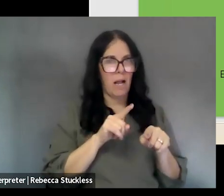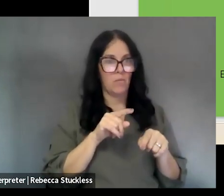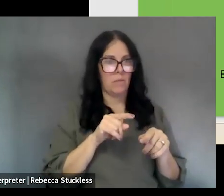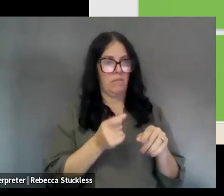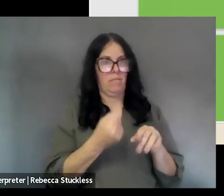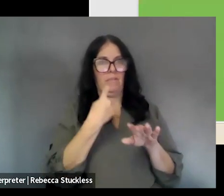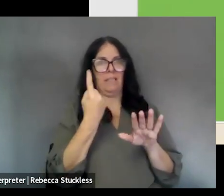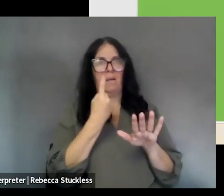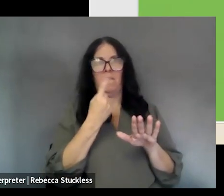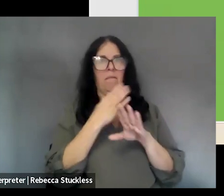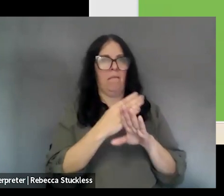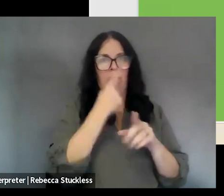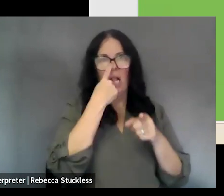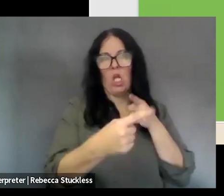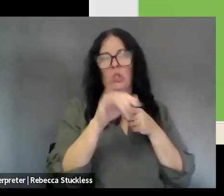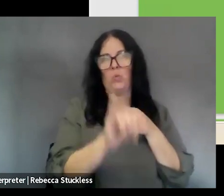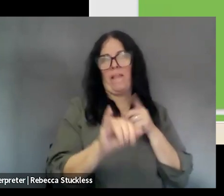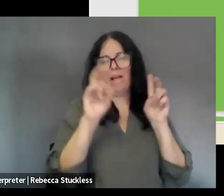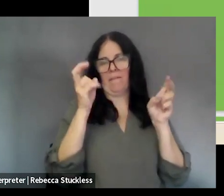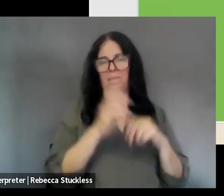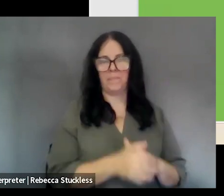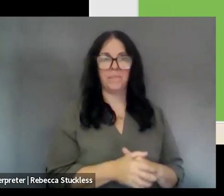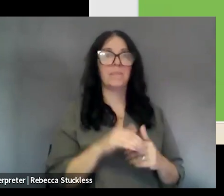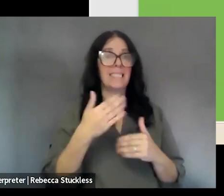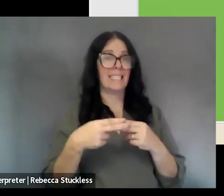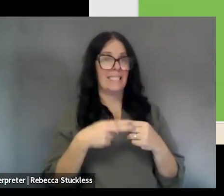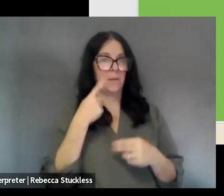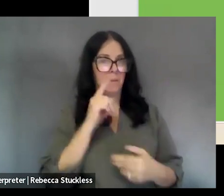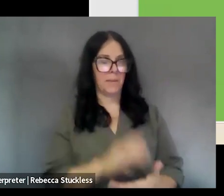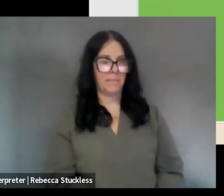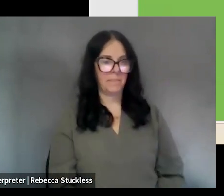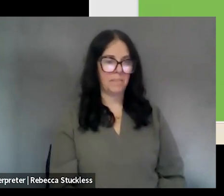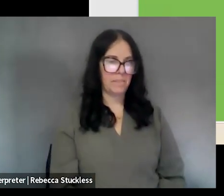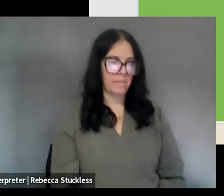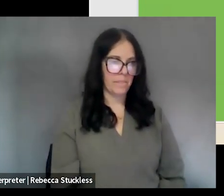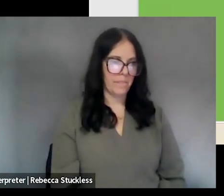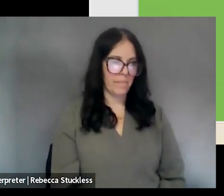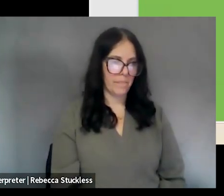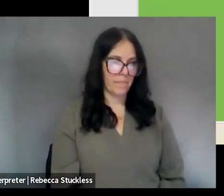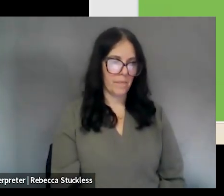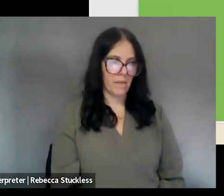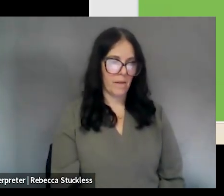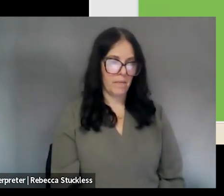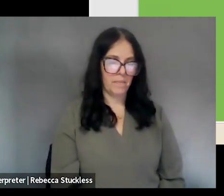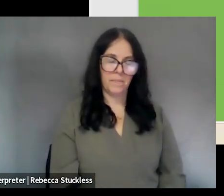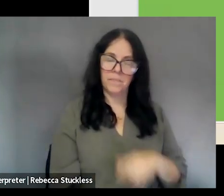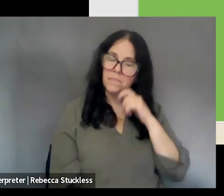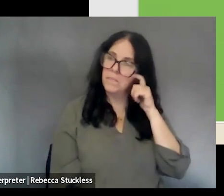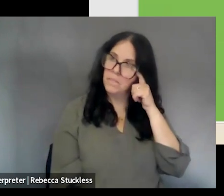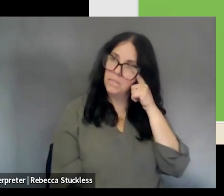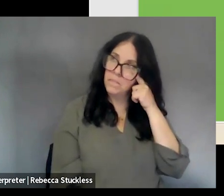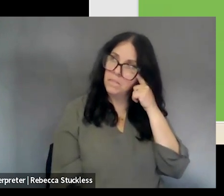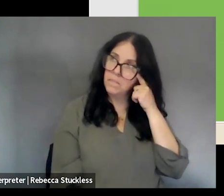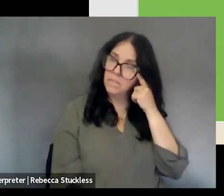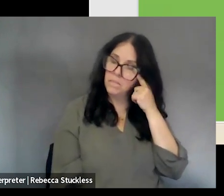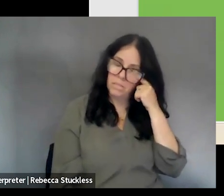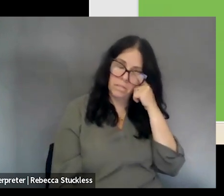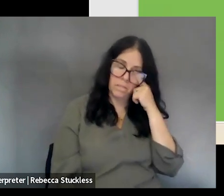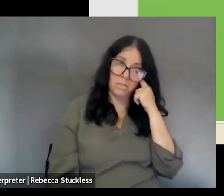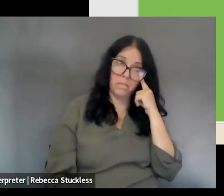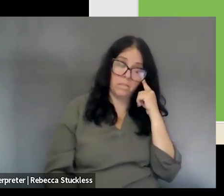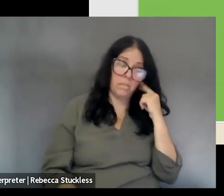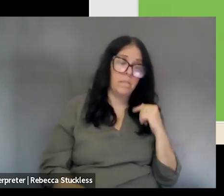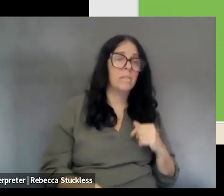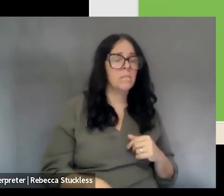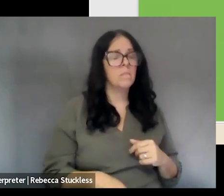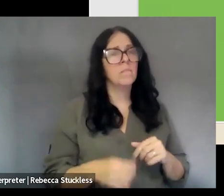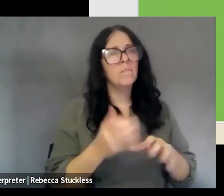please. All right, so what is the average time that it takes someone to get a POTS diagnosis?